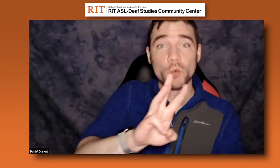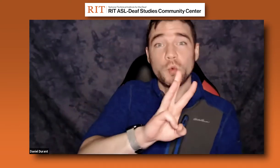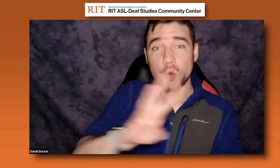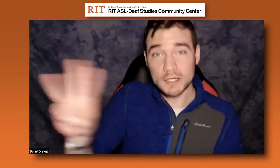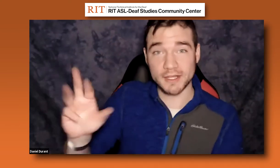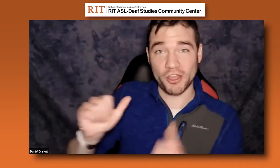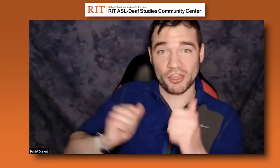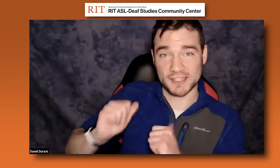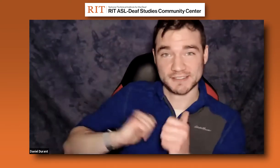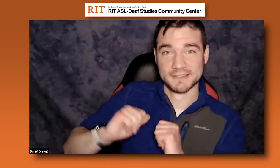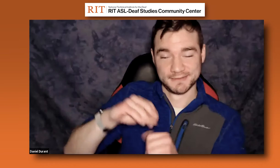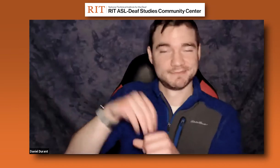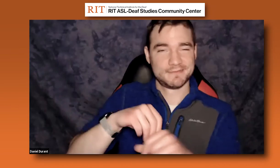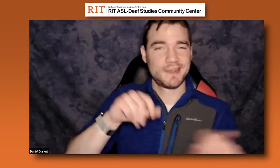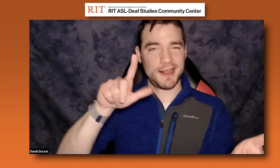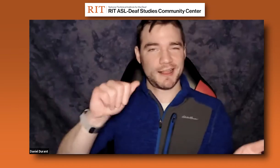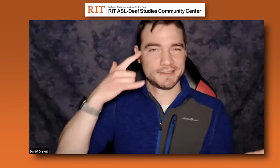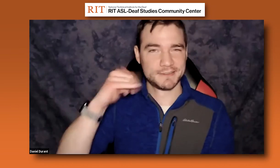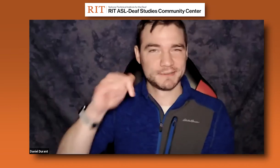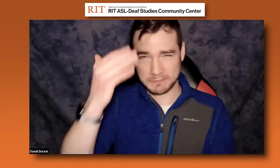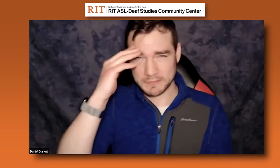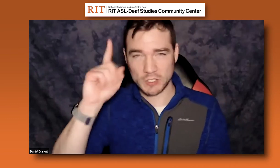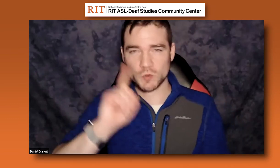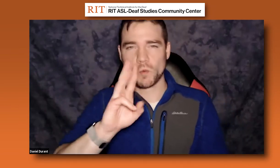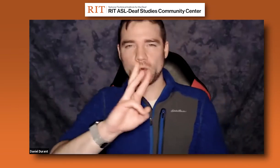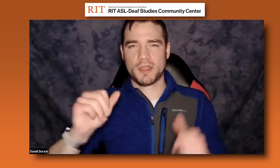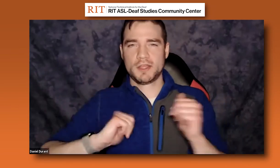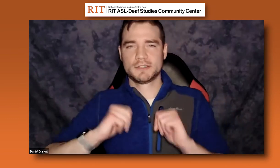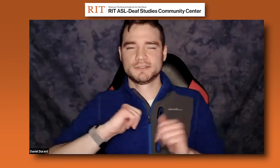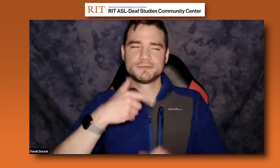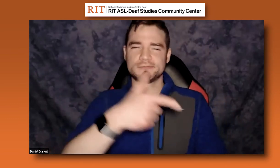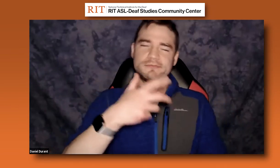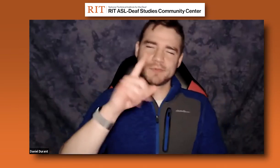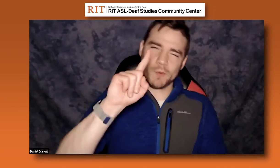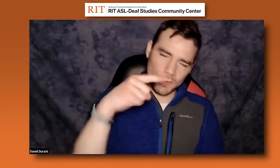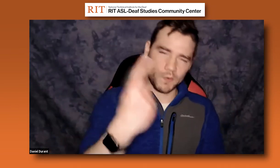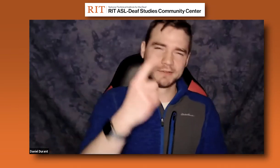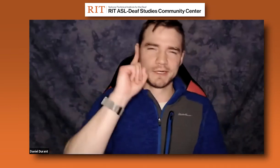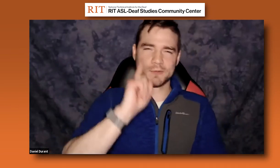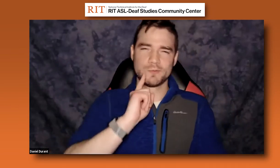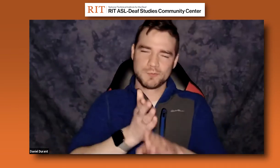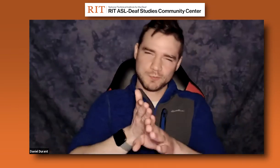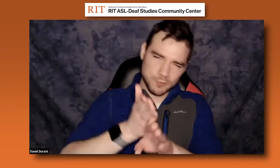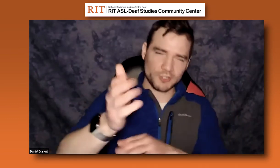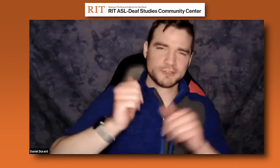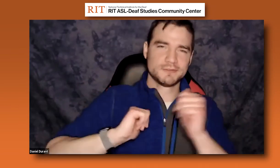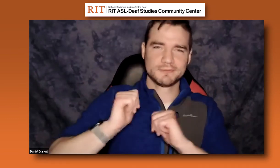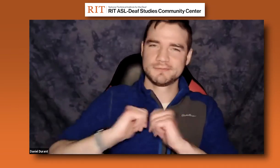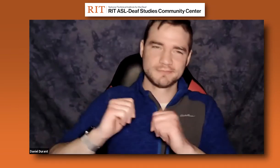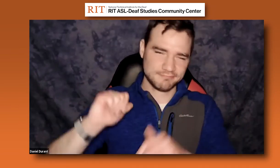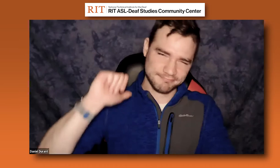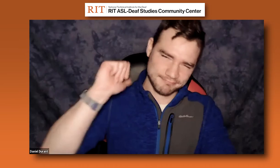for Deaf West Theatre, which is in Los Angeles. Deaf West is the only Deaf professional theater